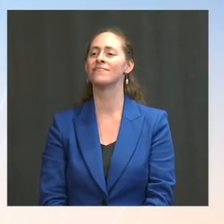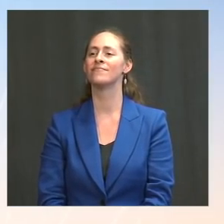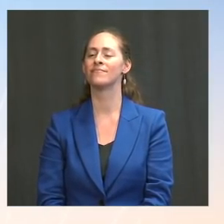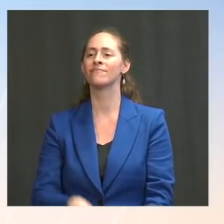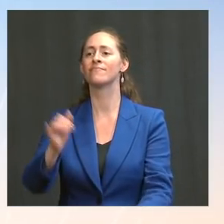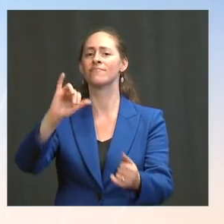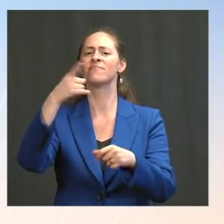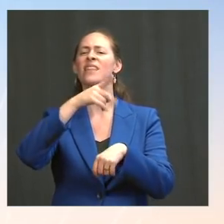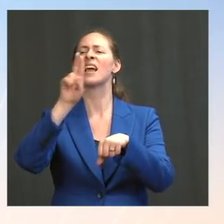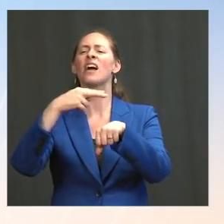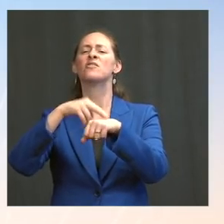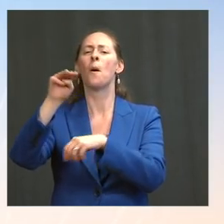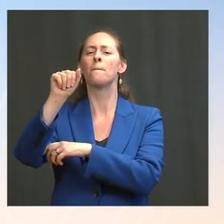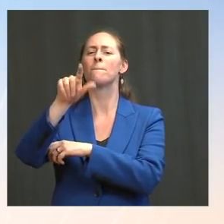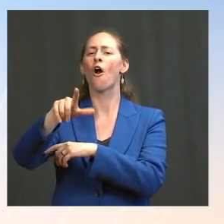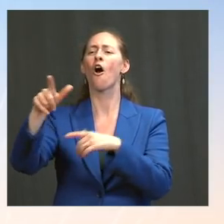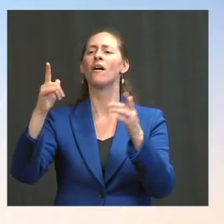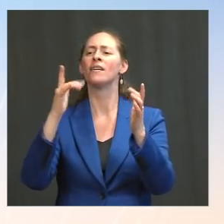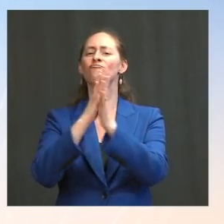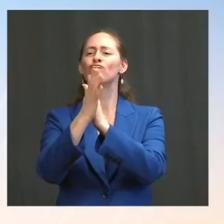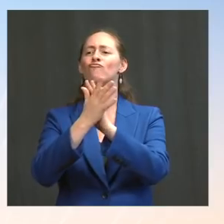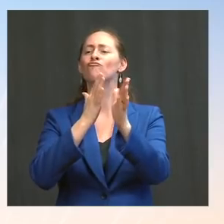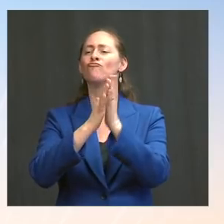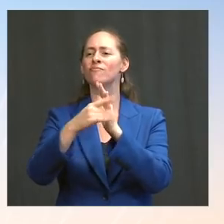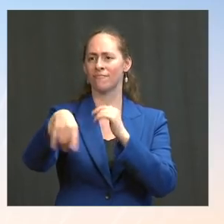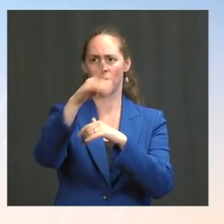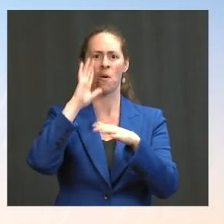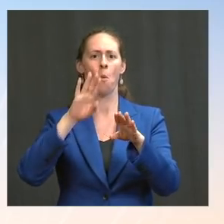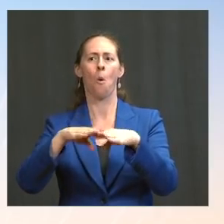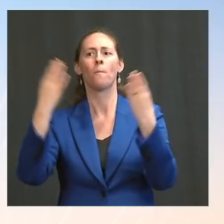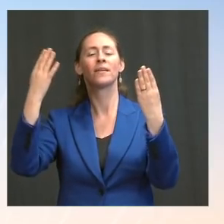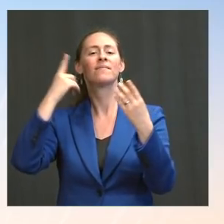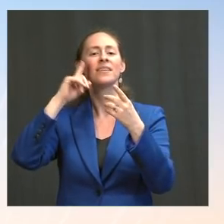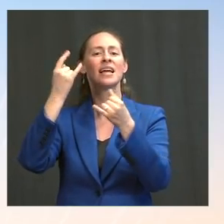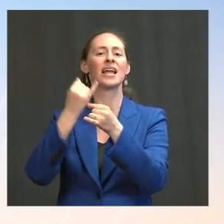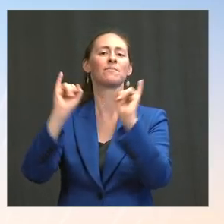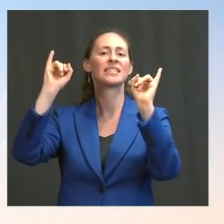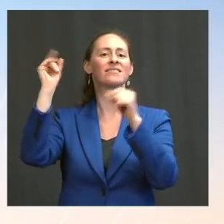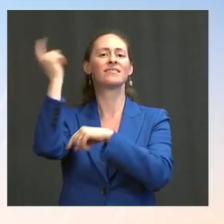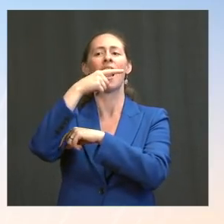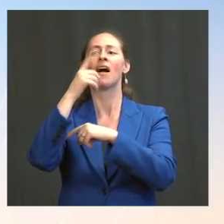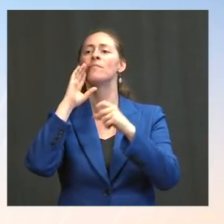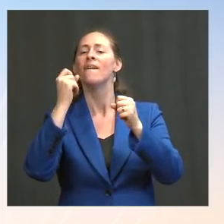Day fireworks displays so friends and family can gather together to celebrate our independence from the virus.